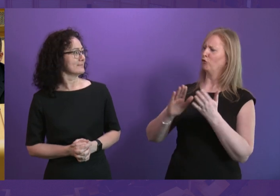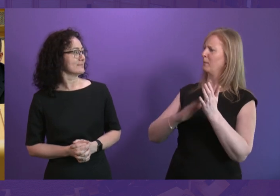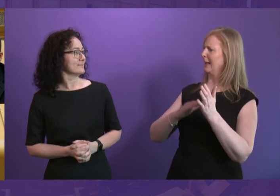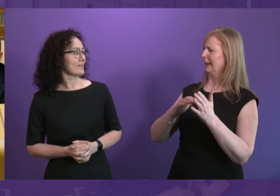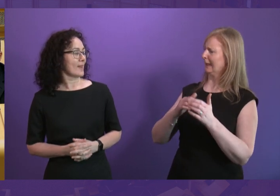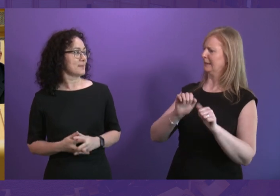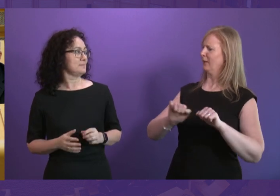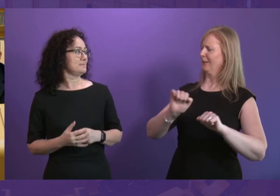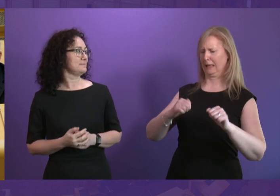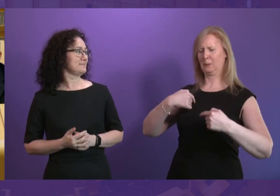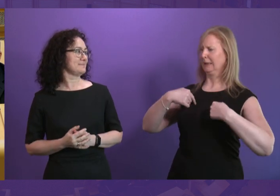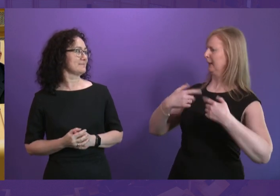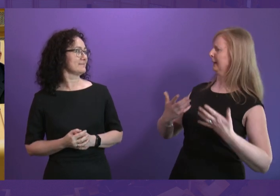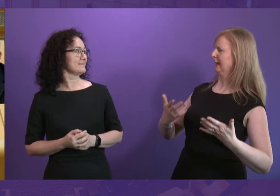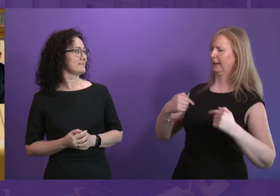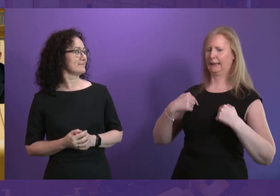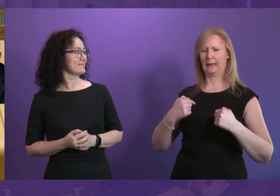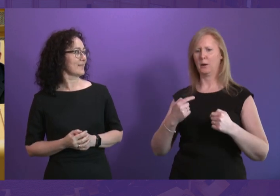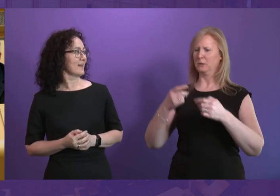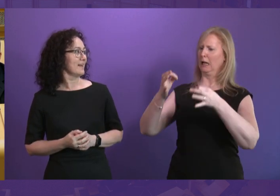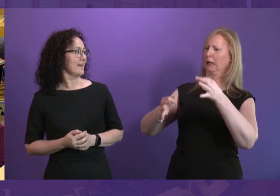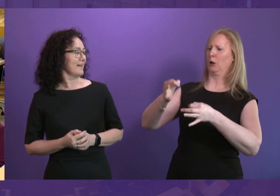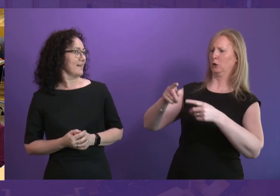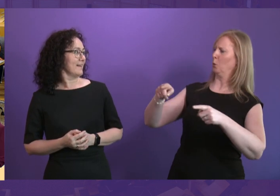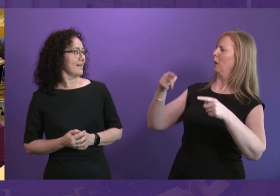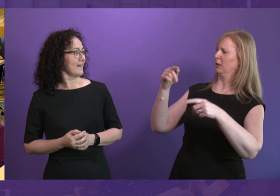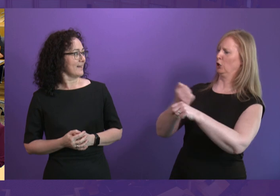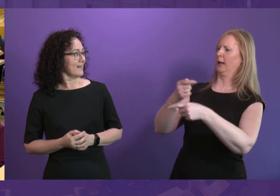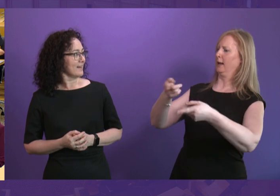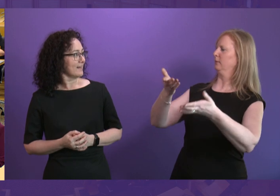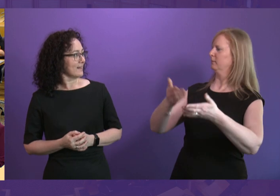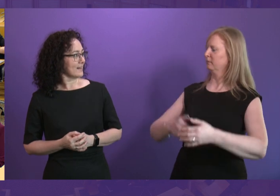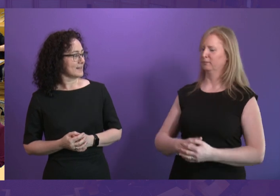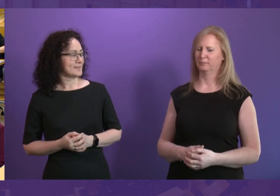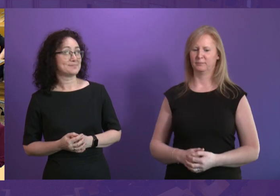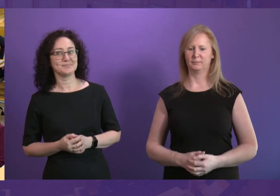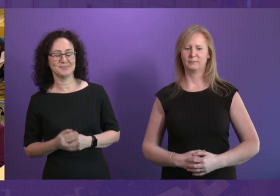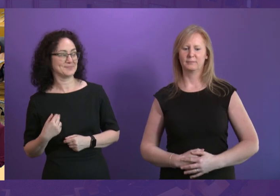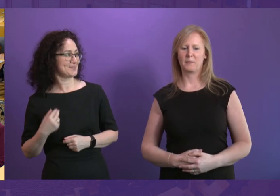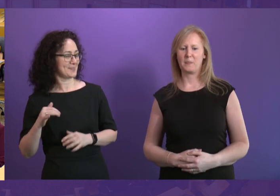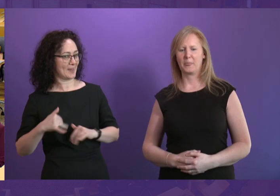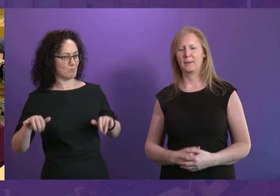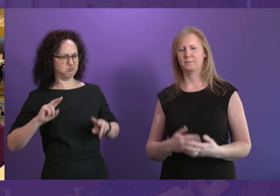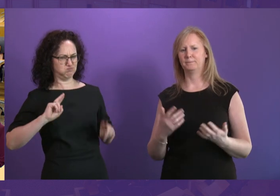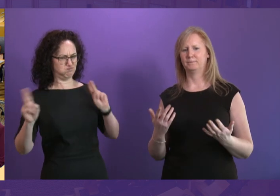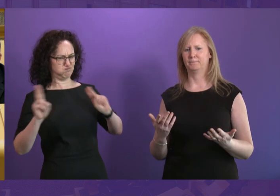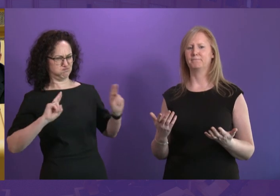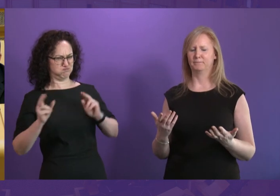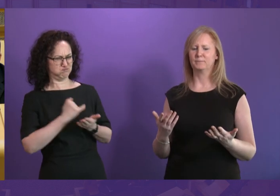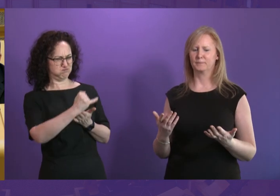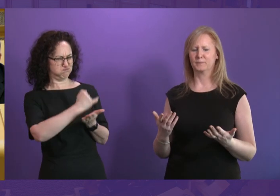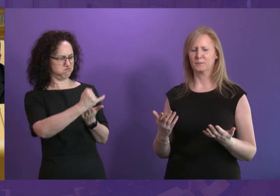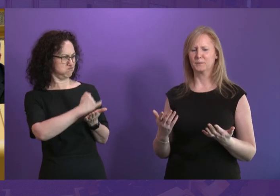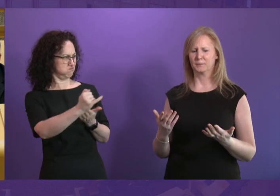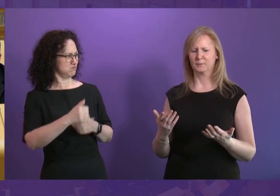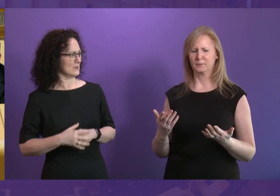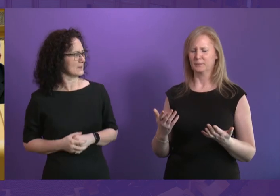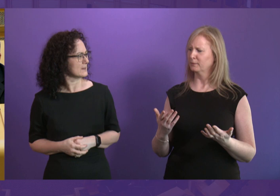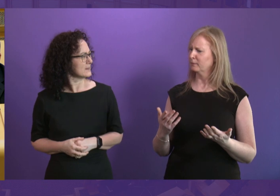wisnae me; it was a councillor what done it.” However, the